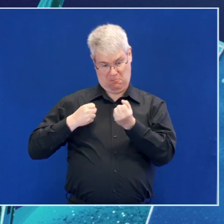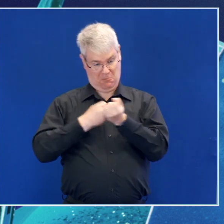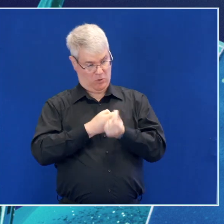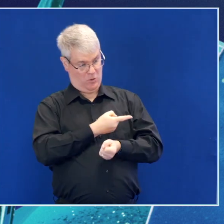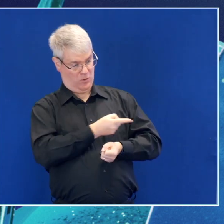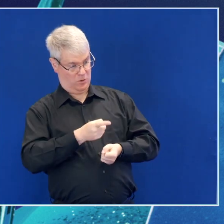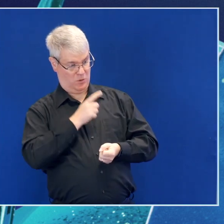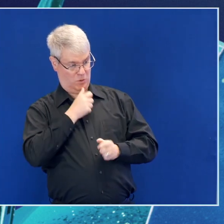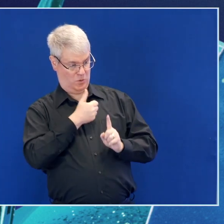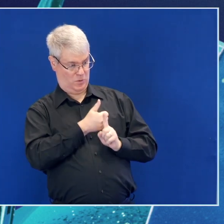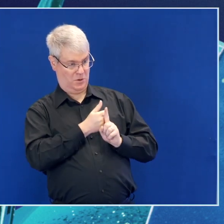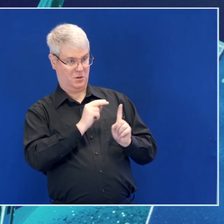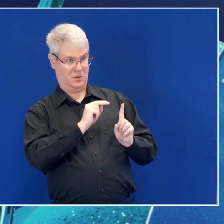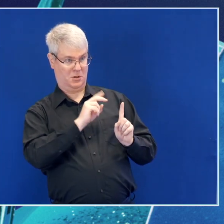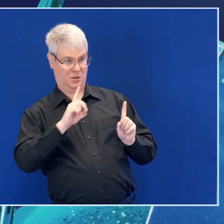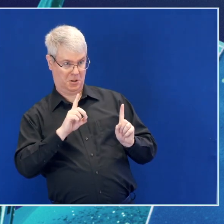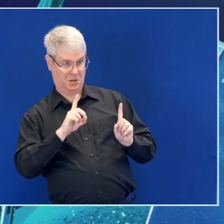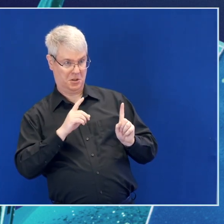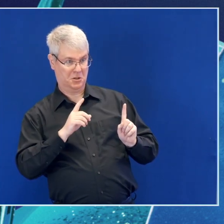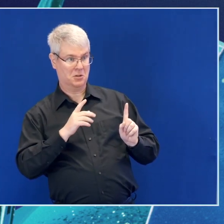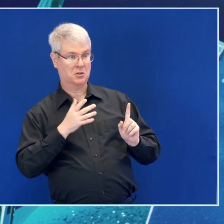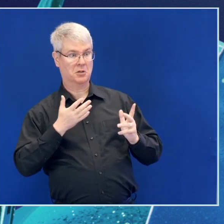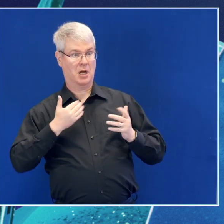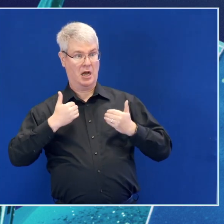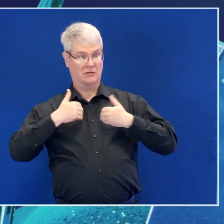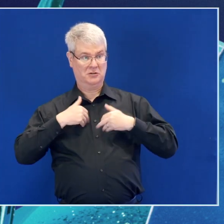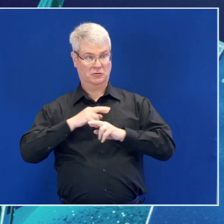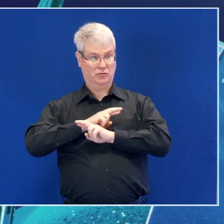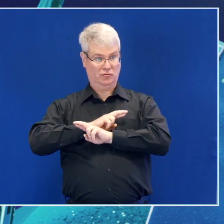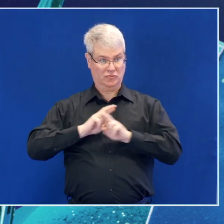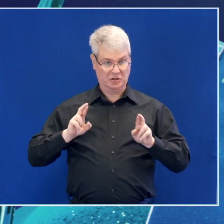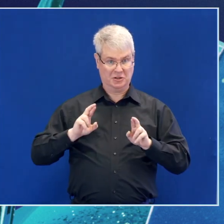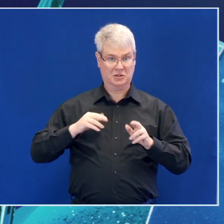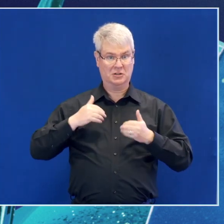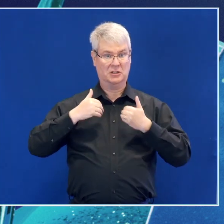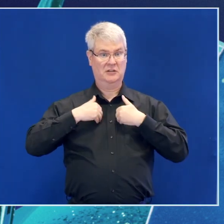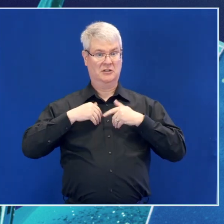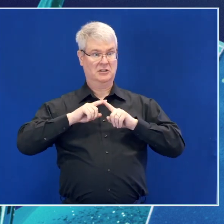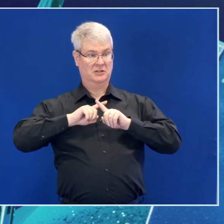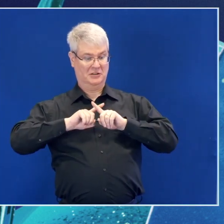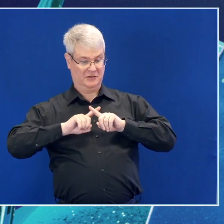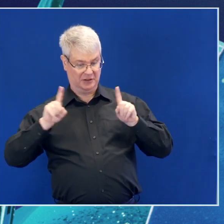and inclusive of different ways of thinking and working. And then there are different sections.